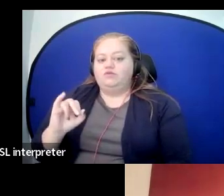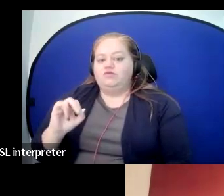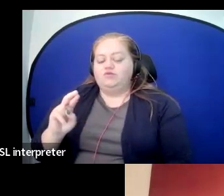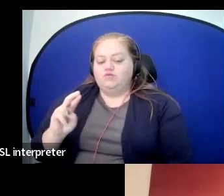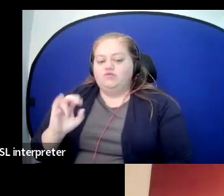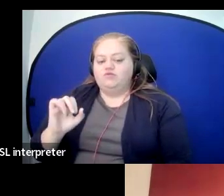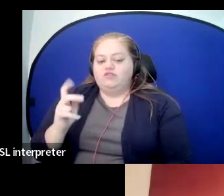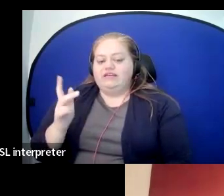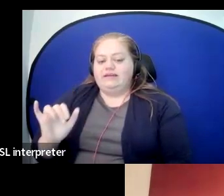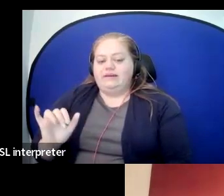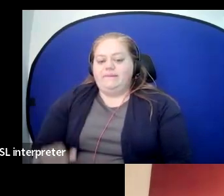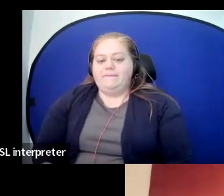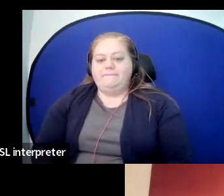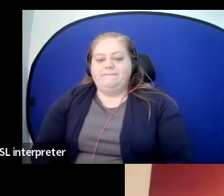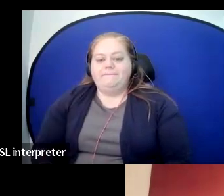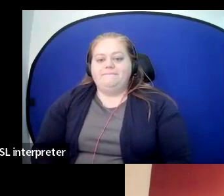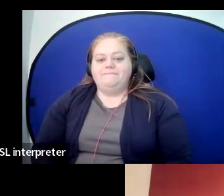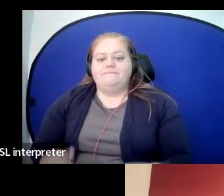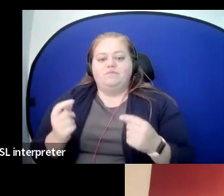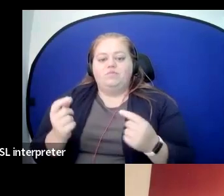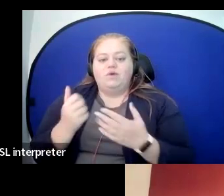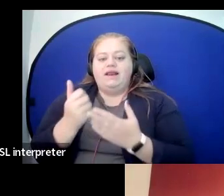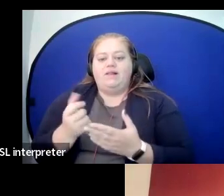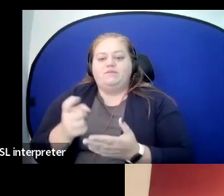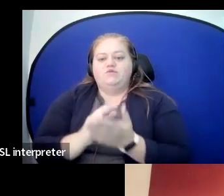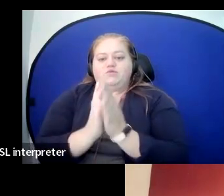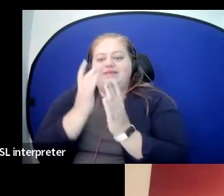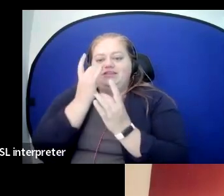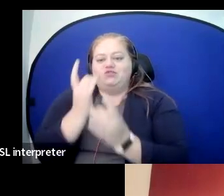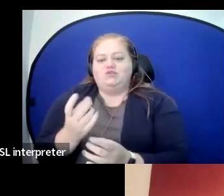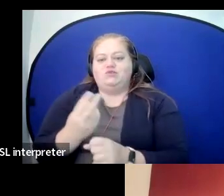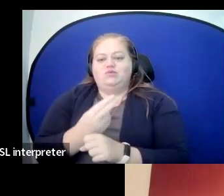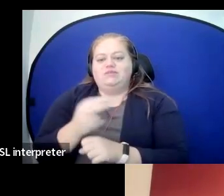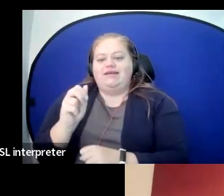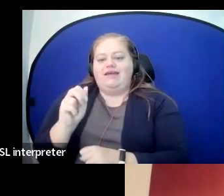"What sparked your interest in using AI for accessibility?